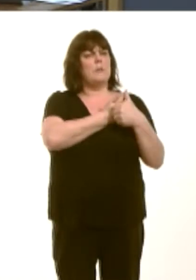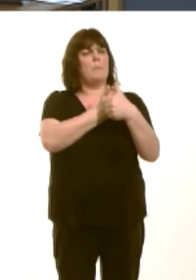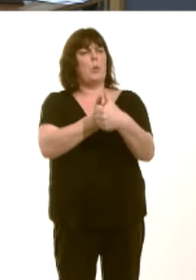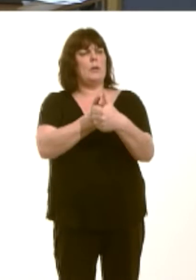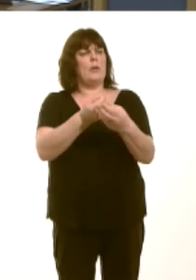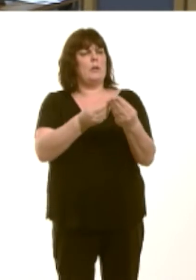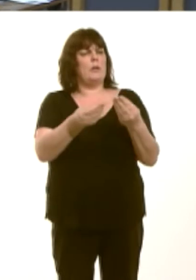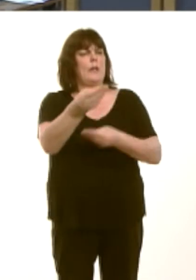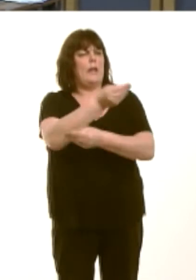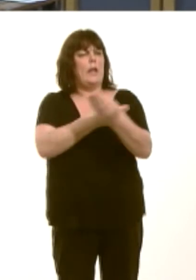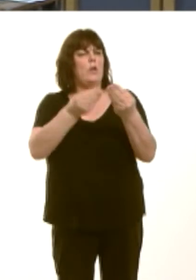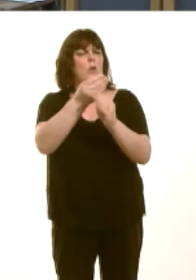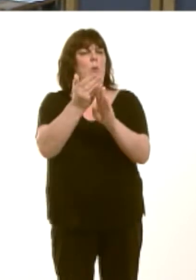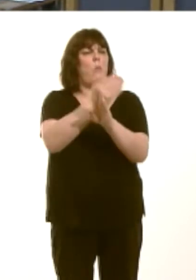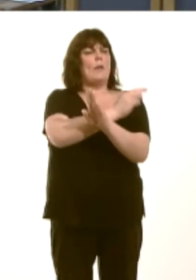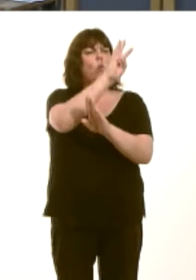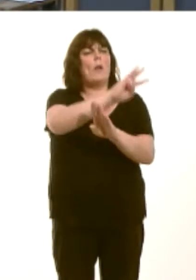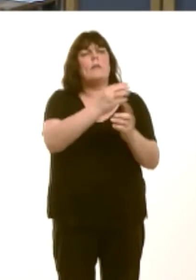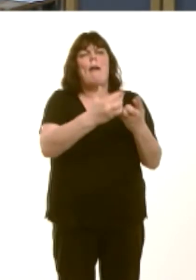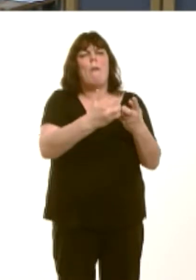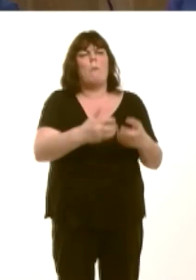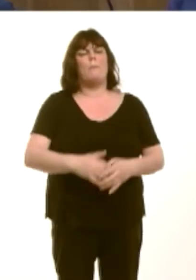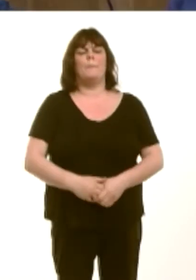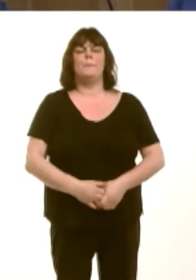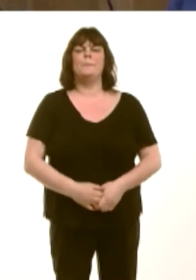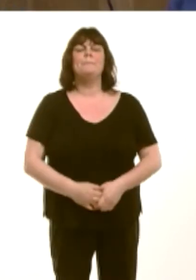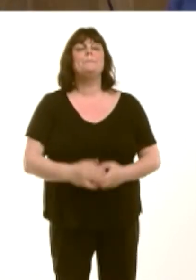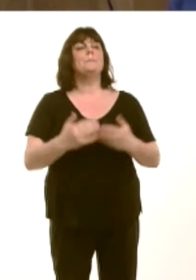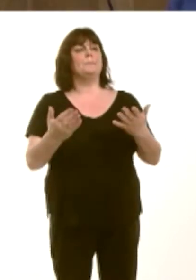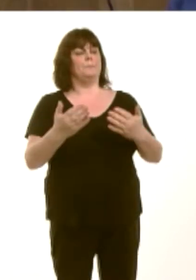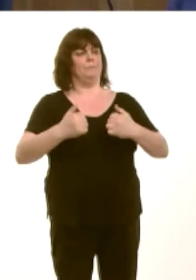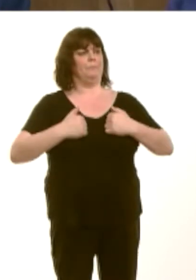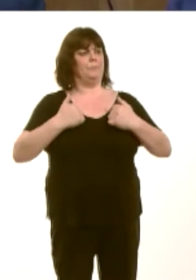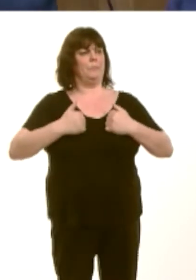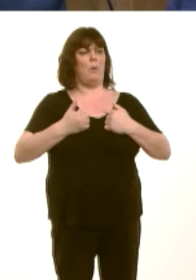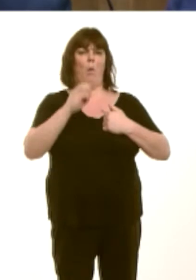of west Wales? OAQ(4)2167(FM) Carwyn Jones: Our plans for economic growth